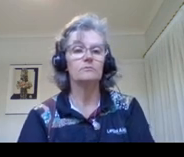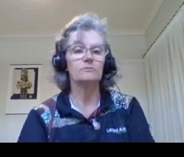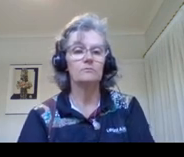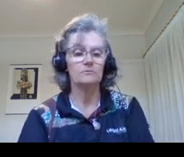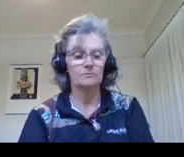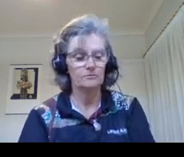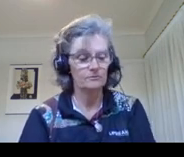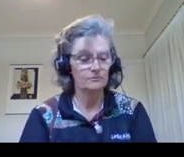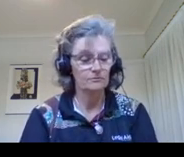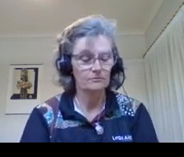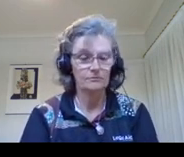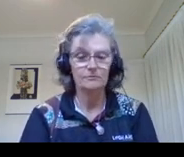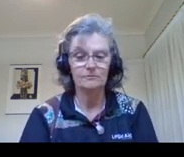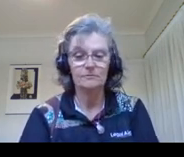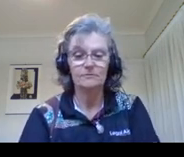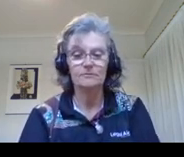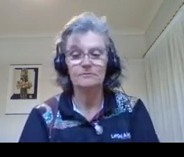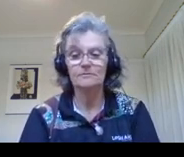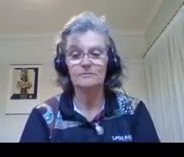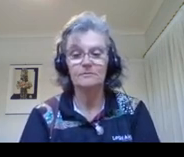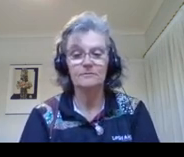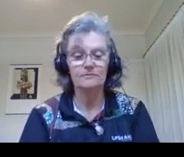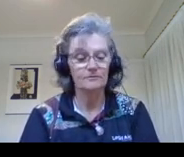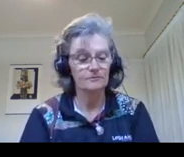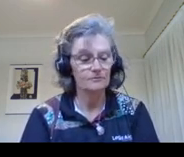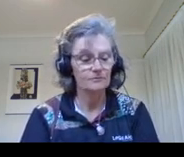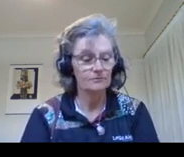Finn can assist you down the track of our seminar that it is quite a big